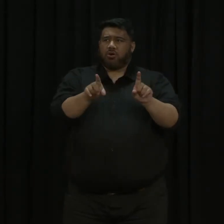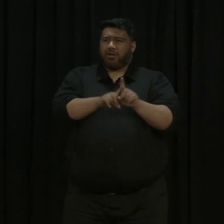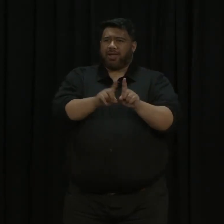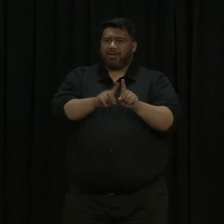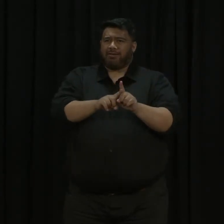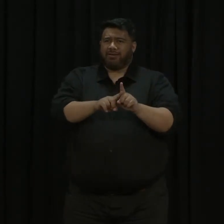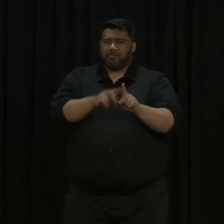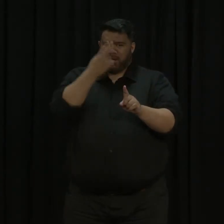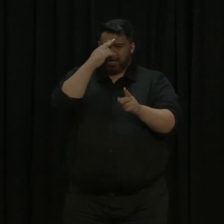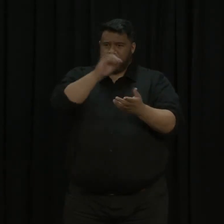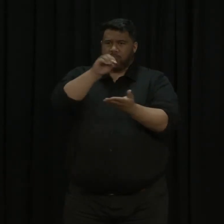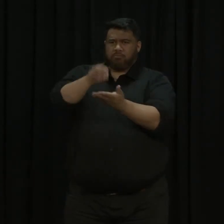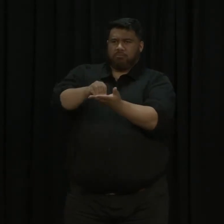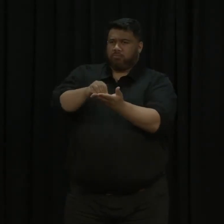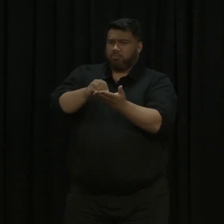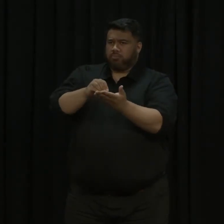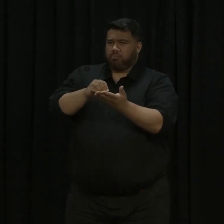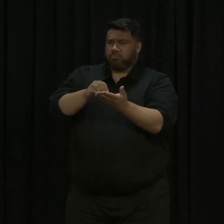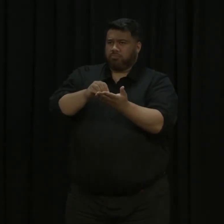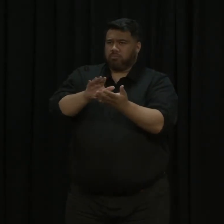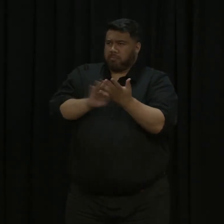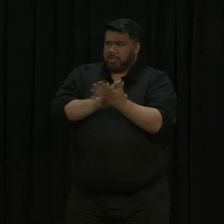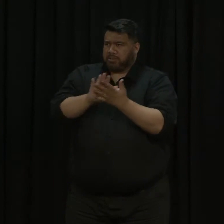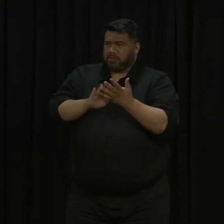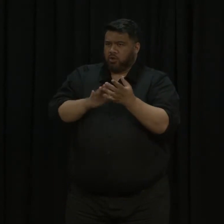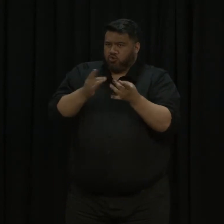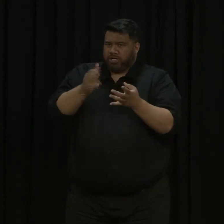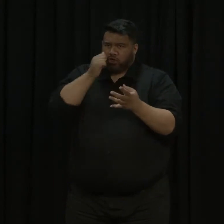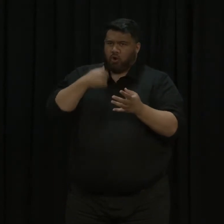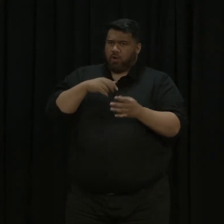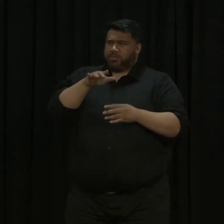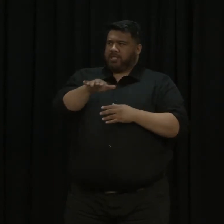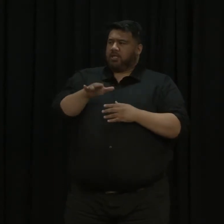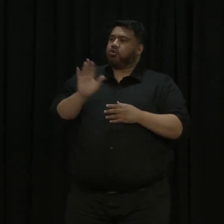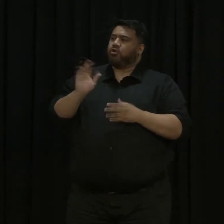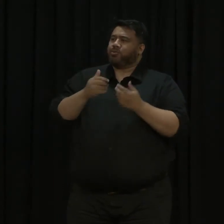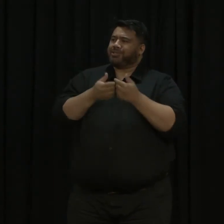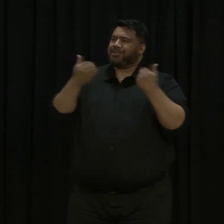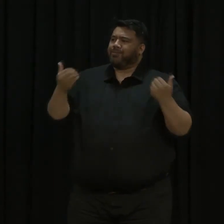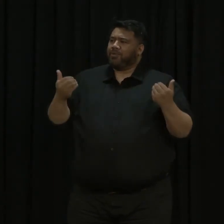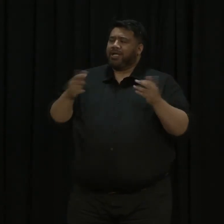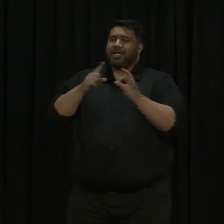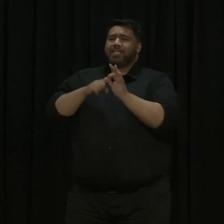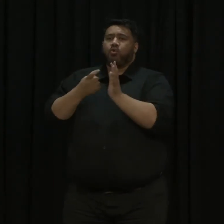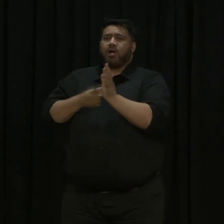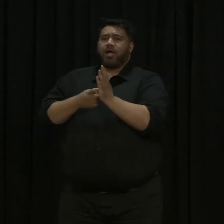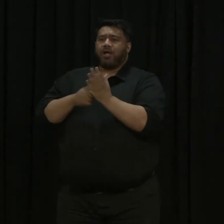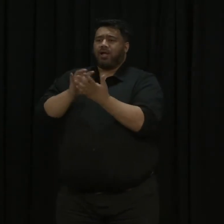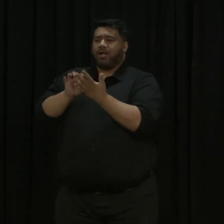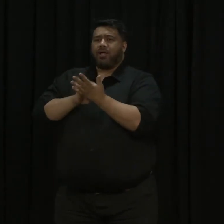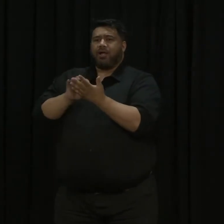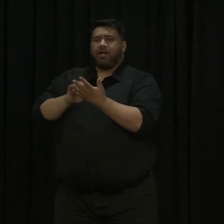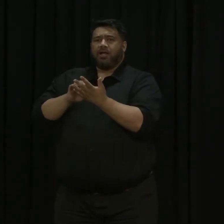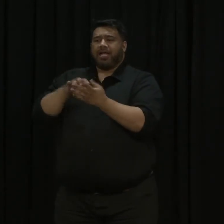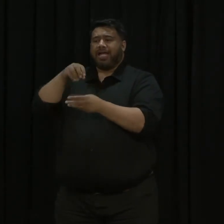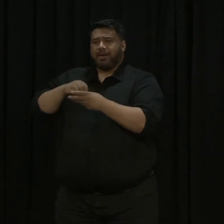vaccine gets won't do the job of the QR scan? It won't clock you in somewhere and provide... Speak know because they're